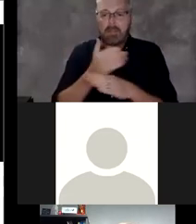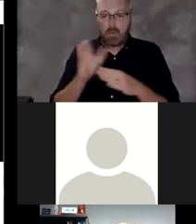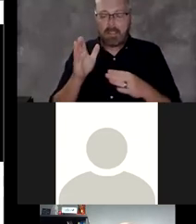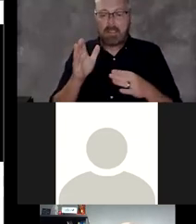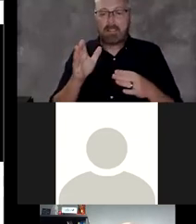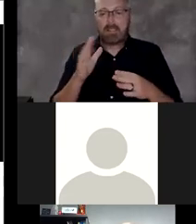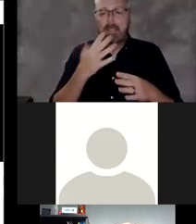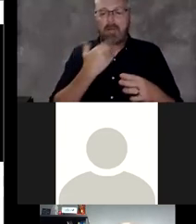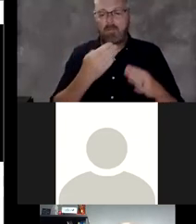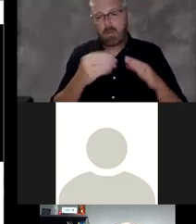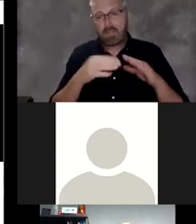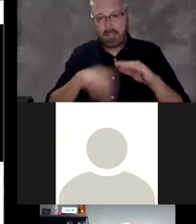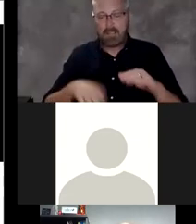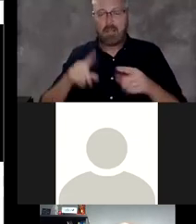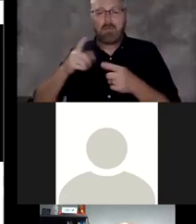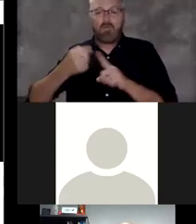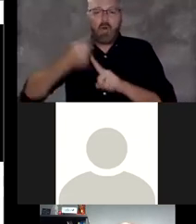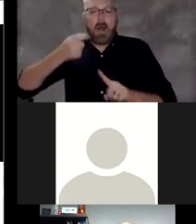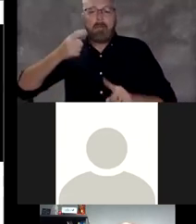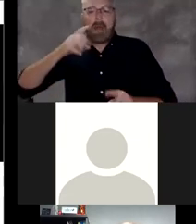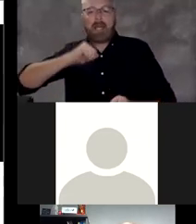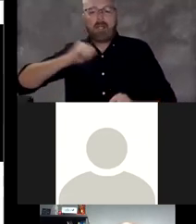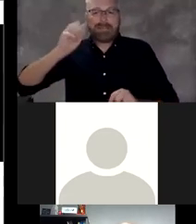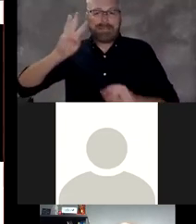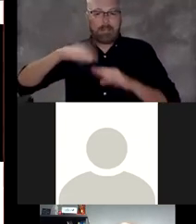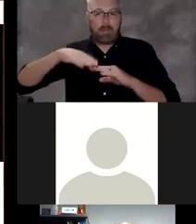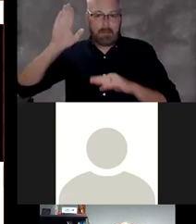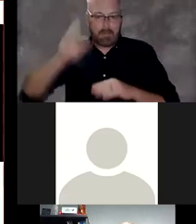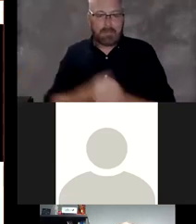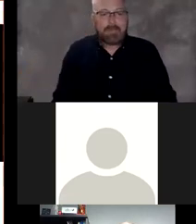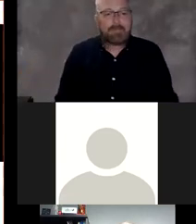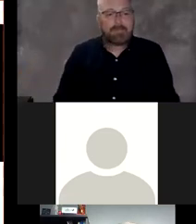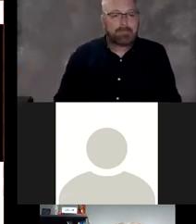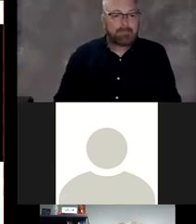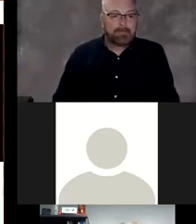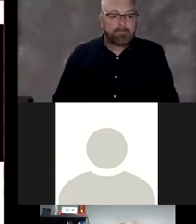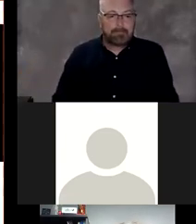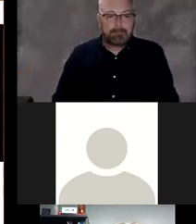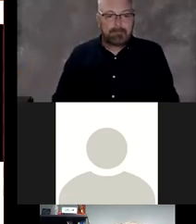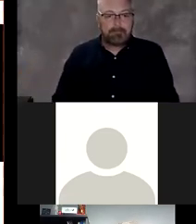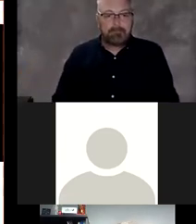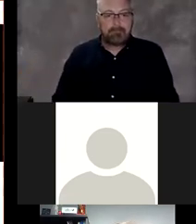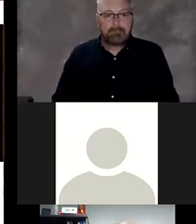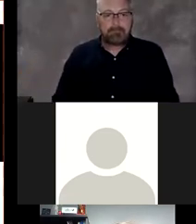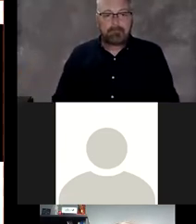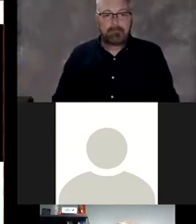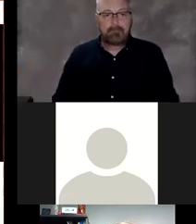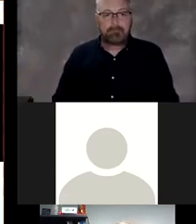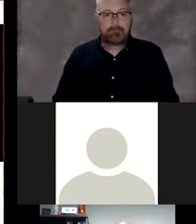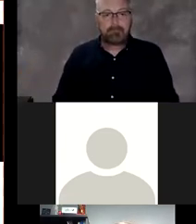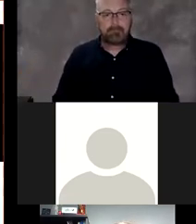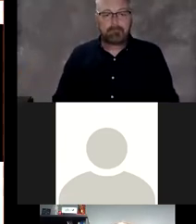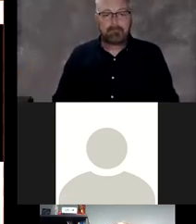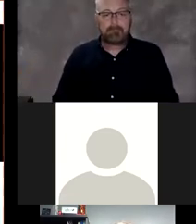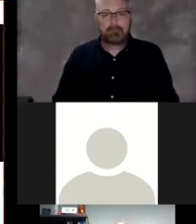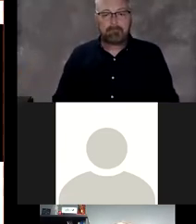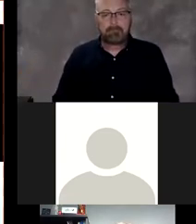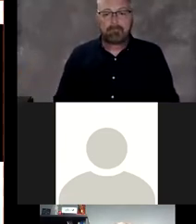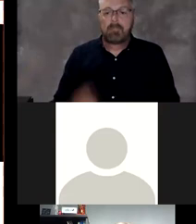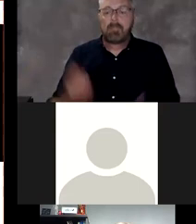THE PARTIES. >> Josh: ALL RIGHT.